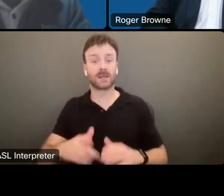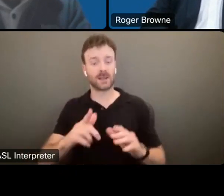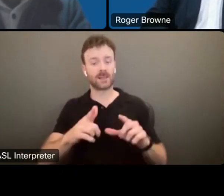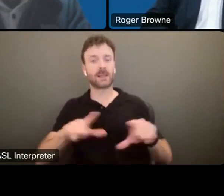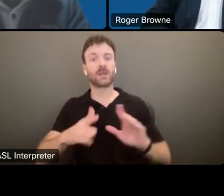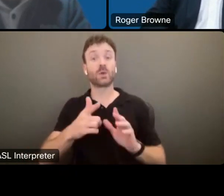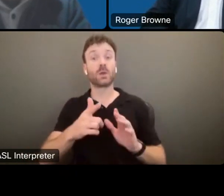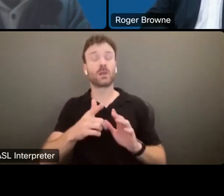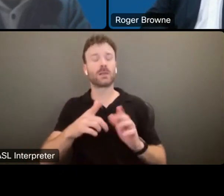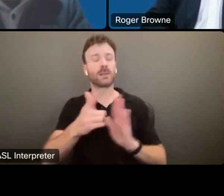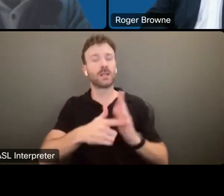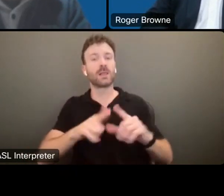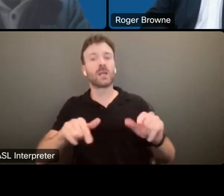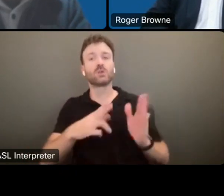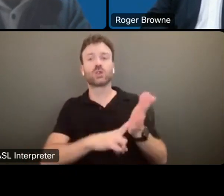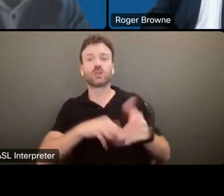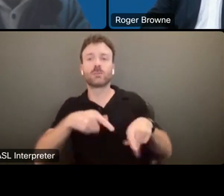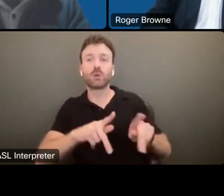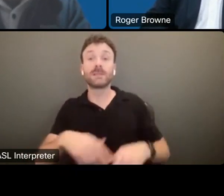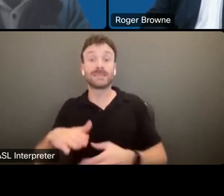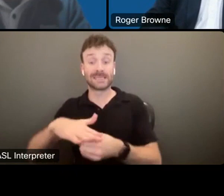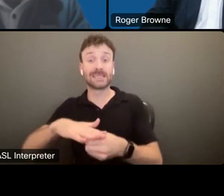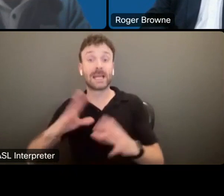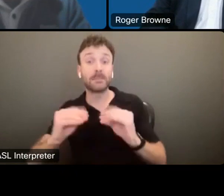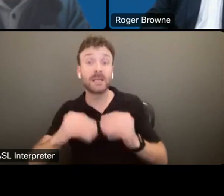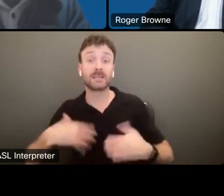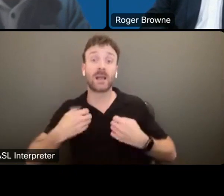through site meetings, and health and safety trainings.